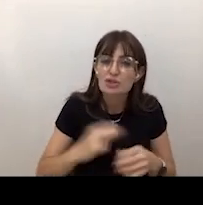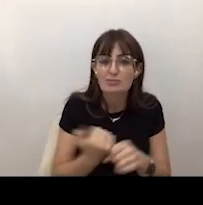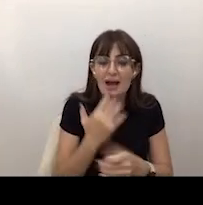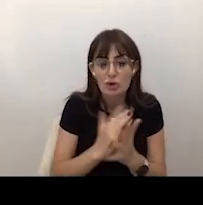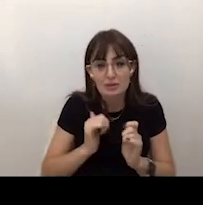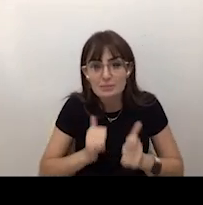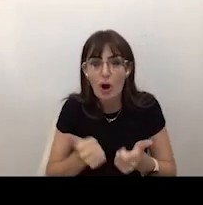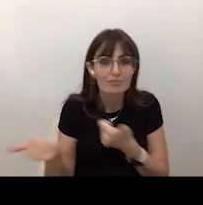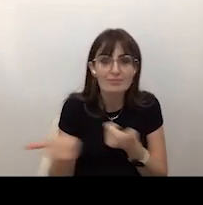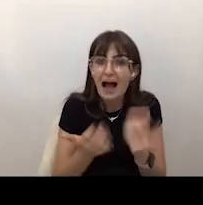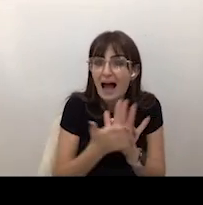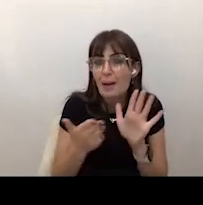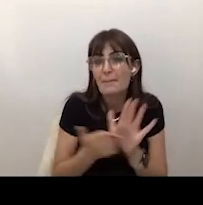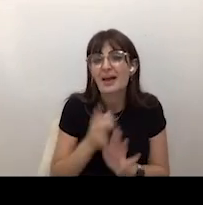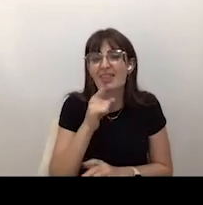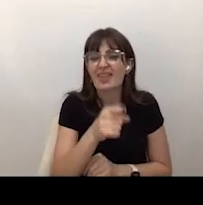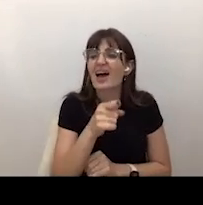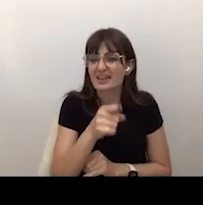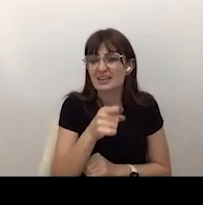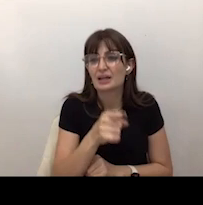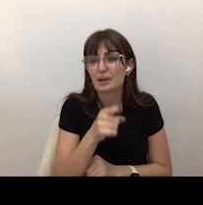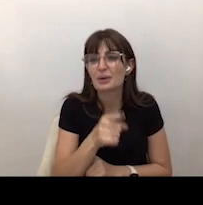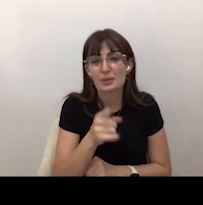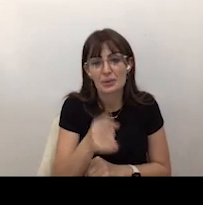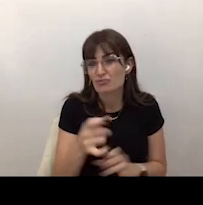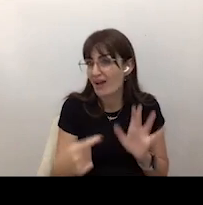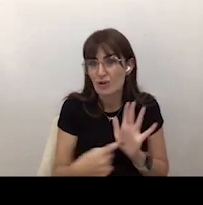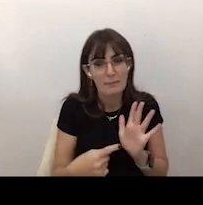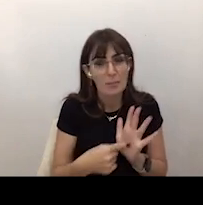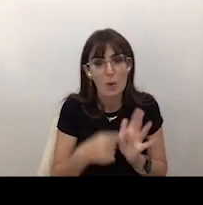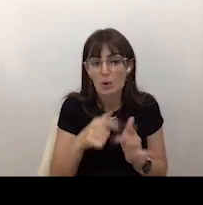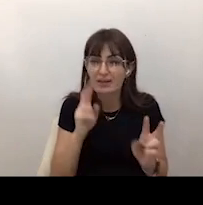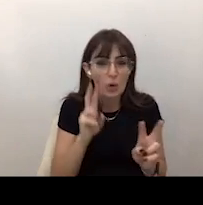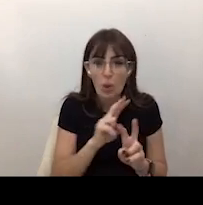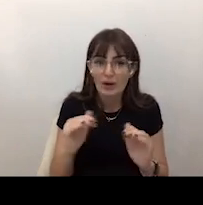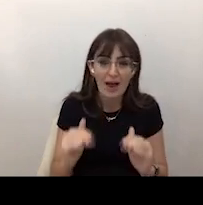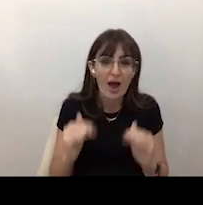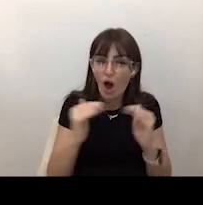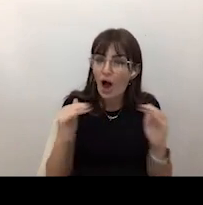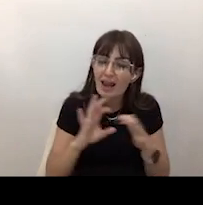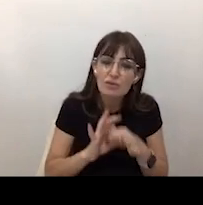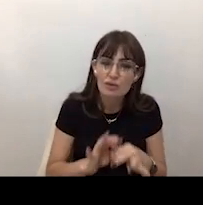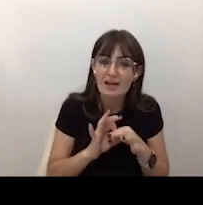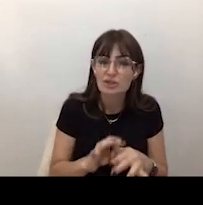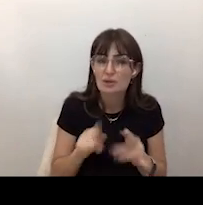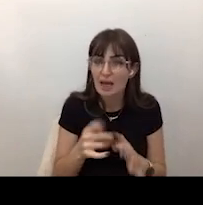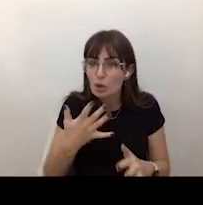delight. These are relevant if you are looking at higher level relationships and you want to connect